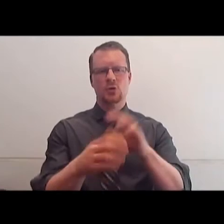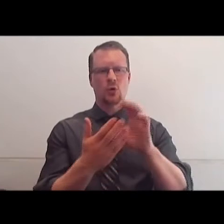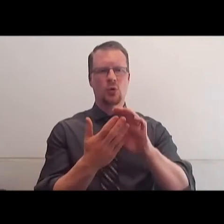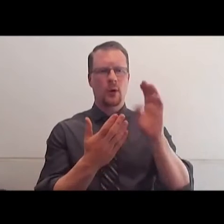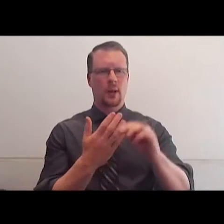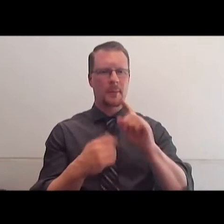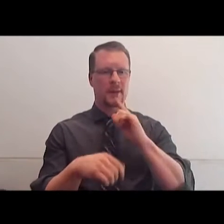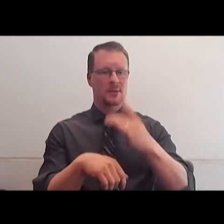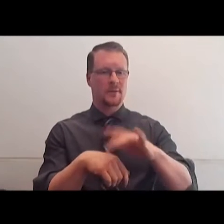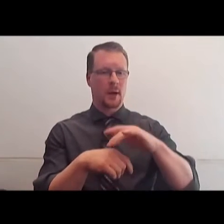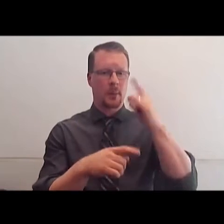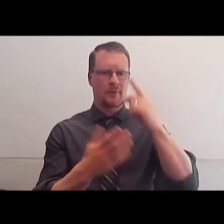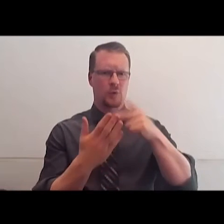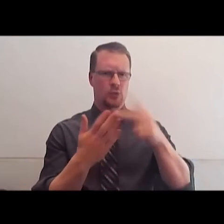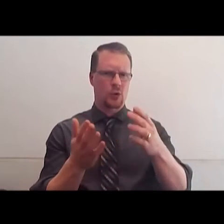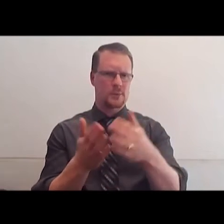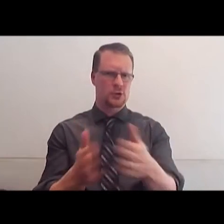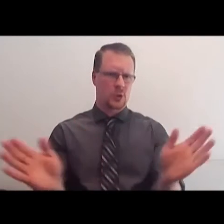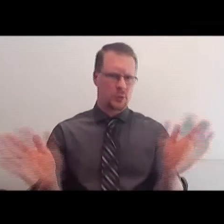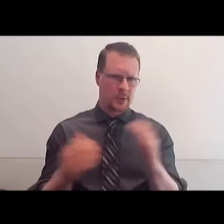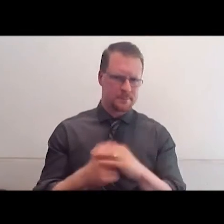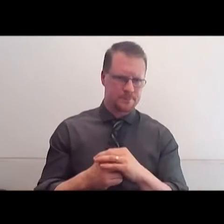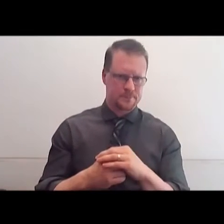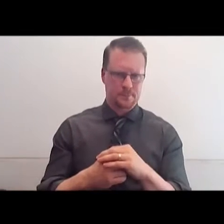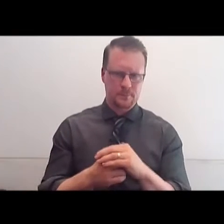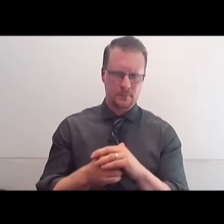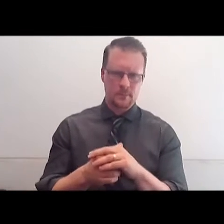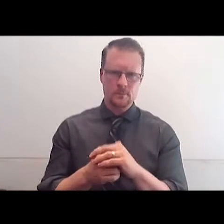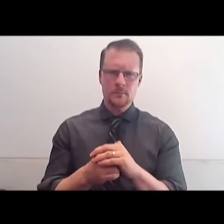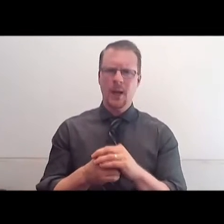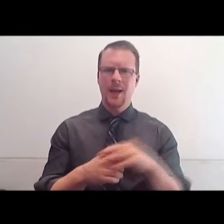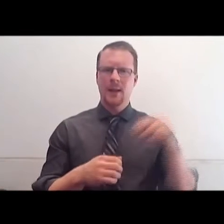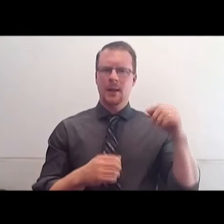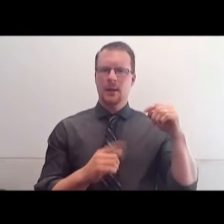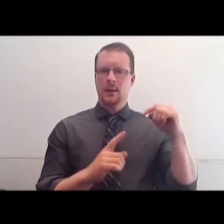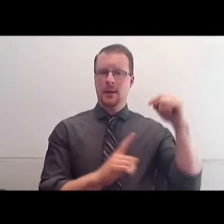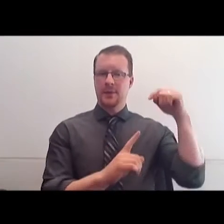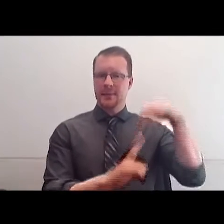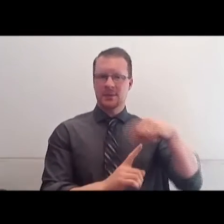And that's one example of a national curriculum that's available for programs in general.